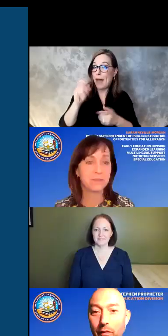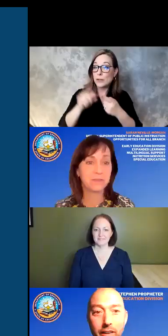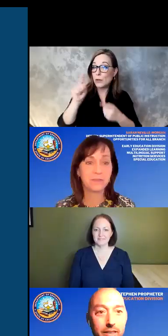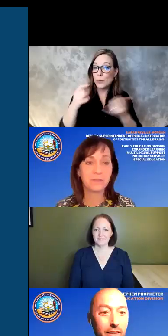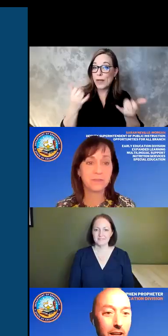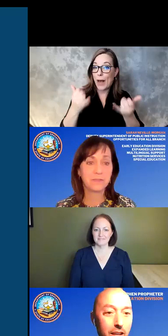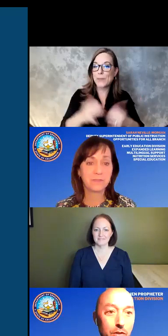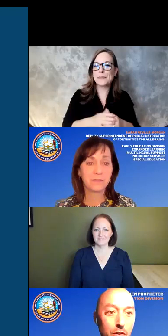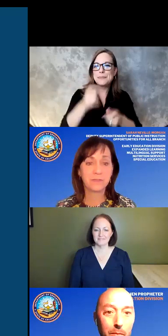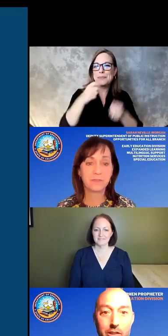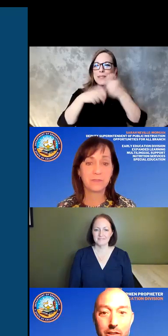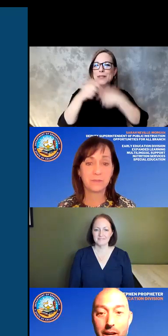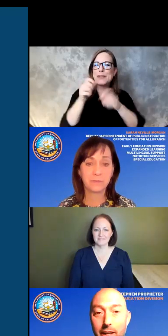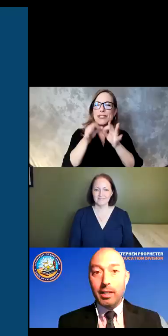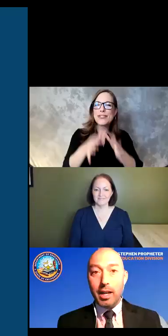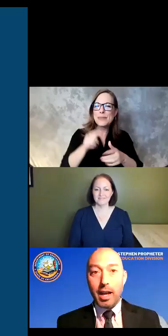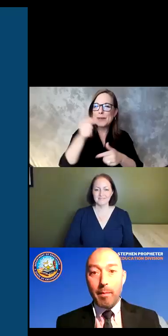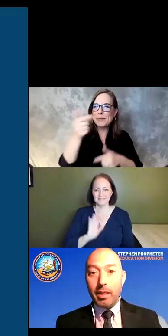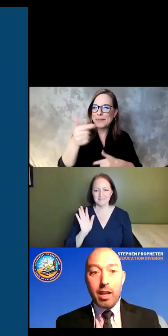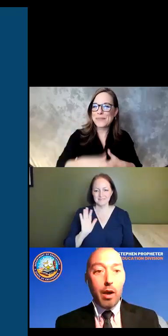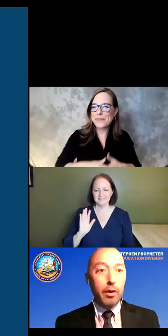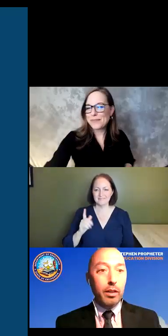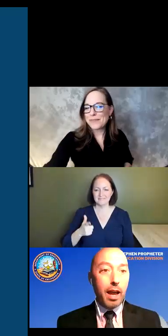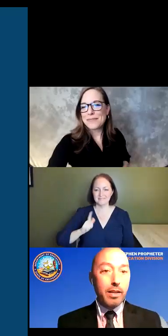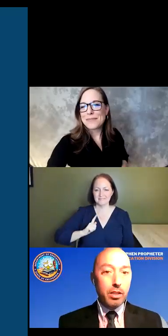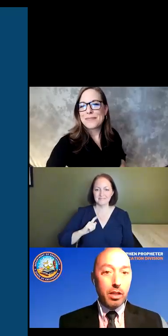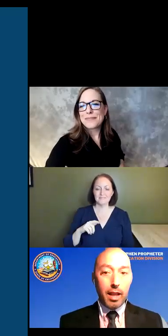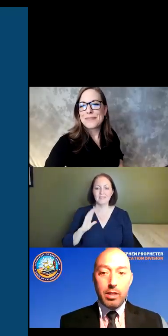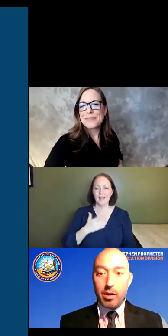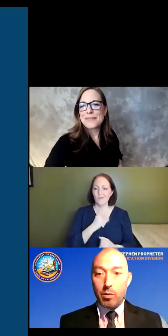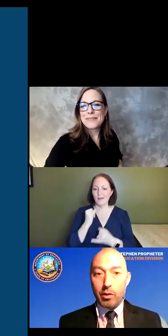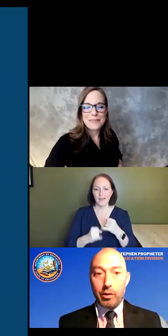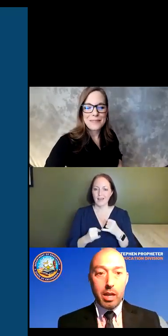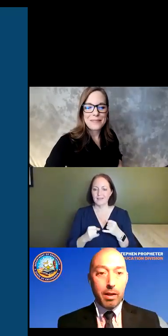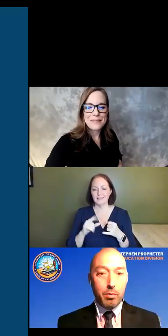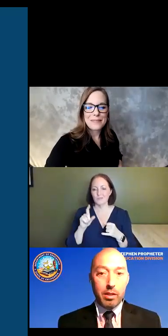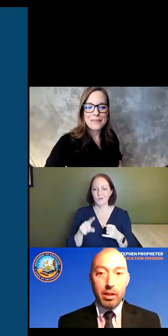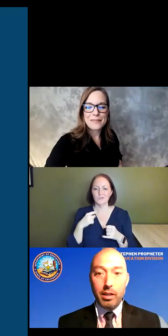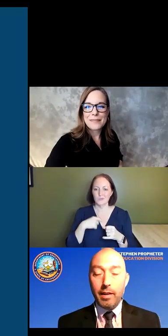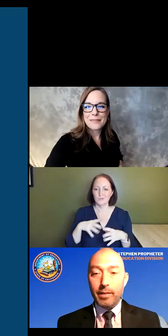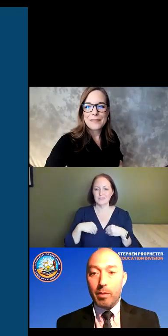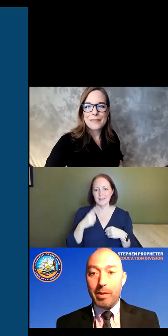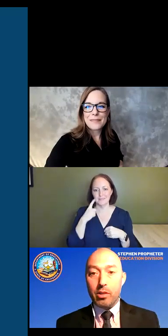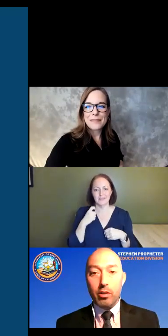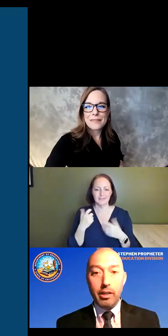back over to you now. Stephen Propheter: Perfect. Thank you so much Sarah. I think our last the last question we're going to take because we did as I mentioned